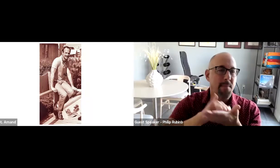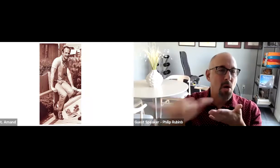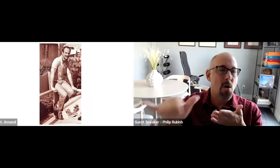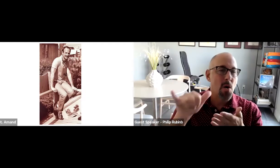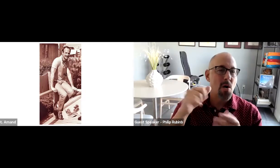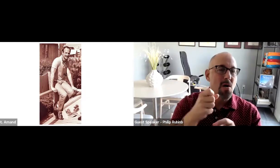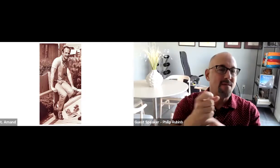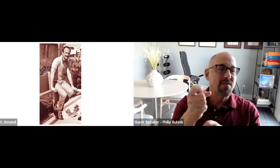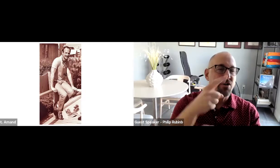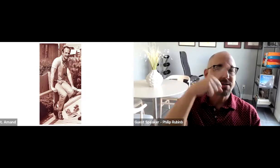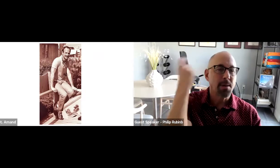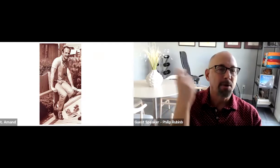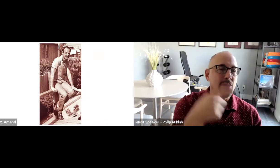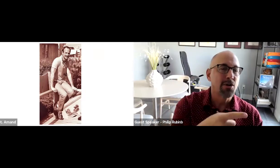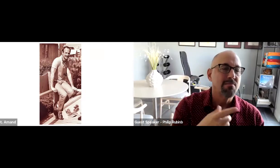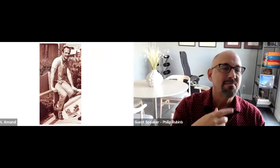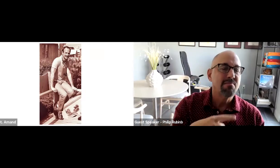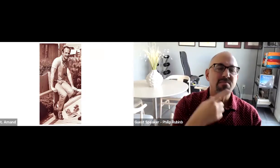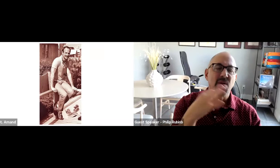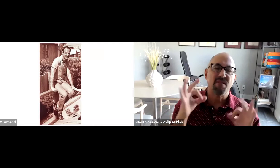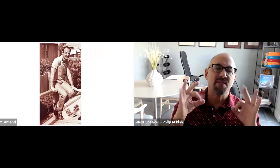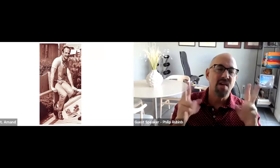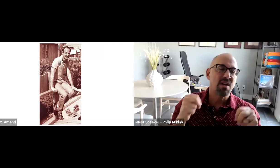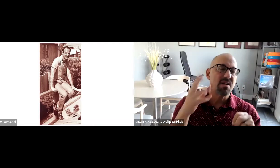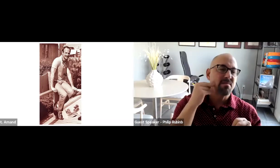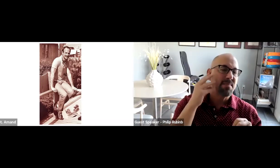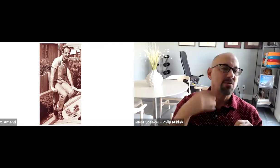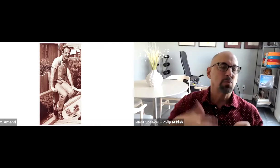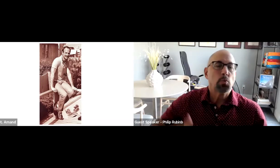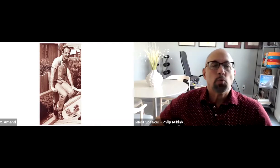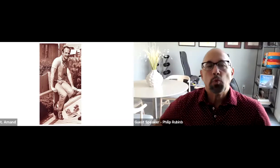He went there every summer to escape New York for a little bit.